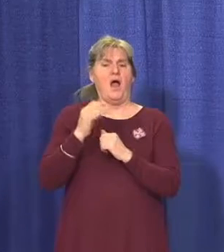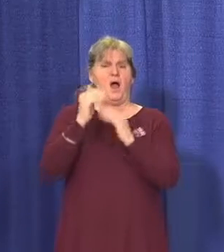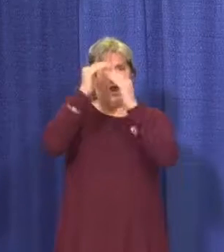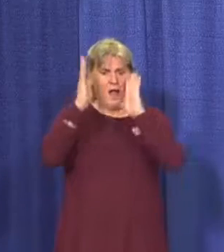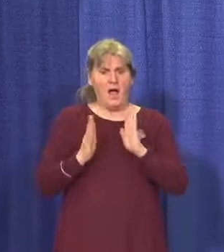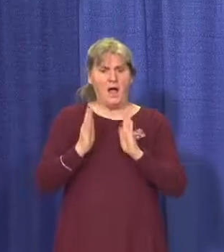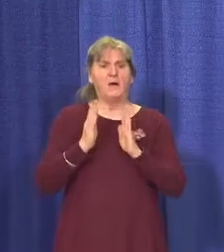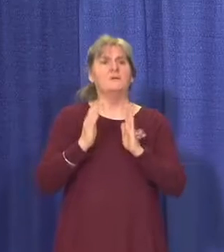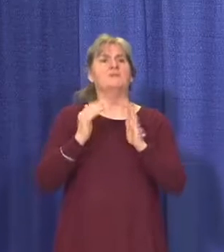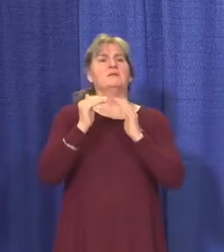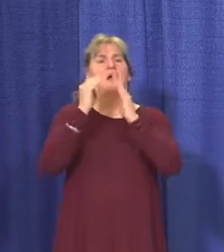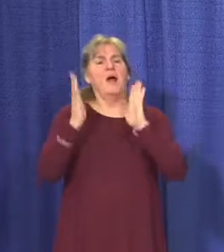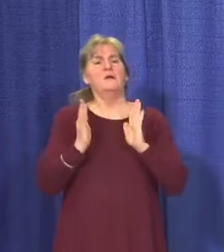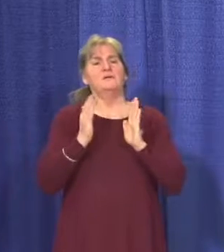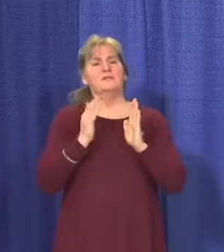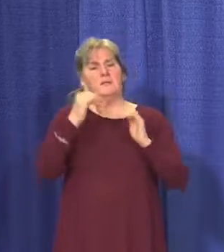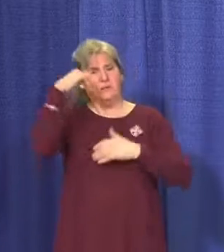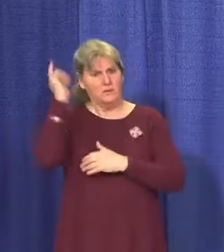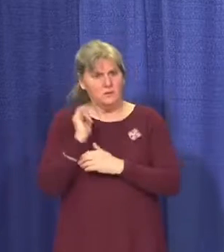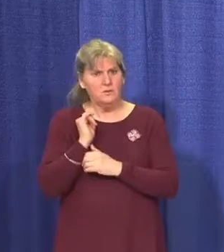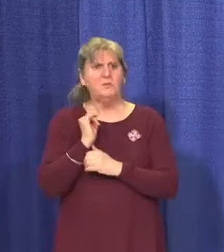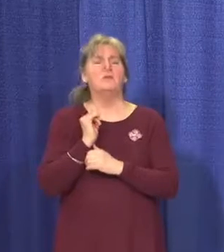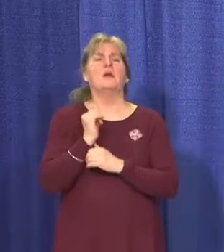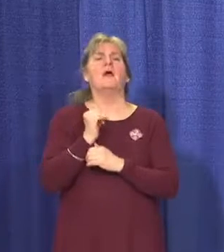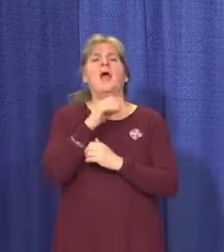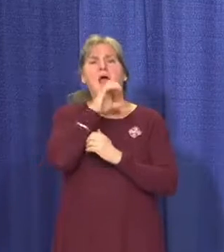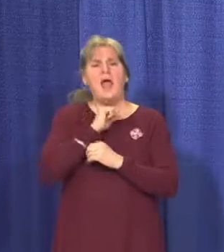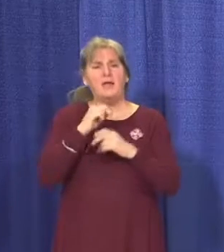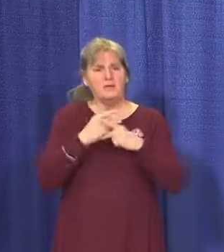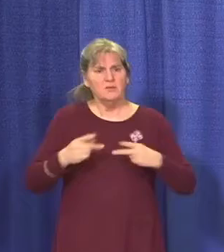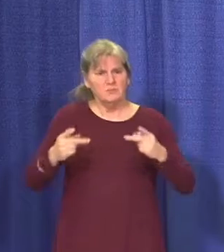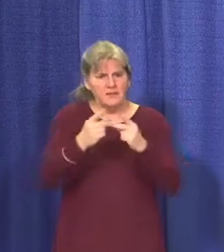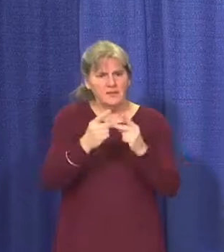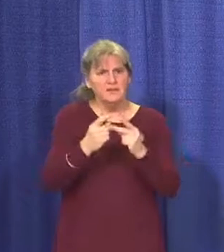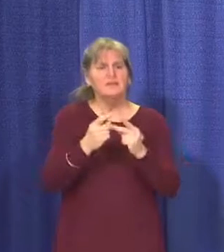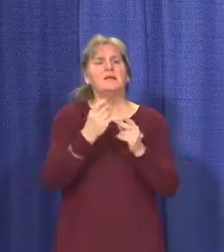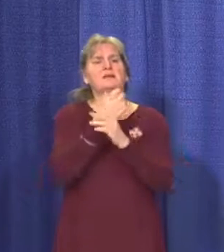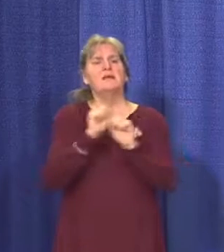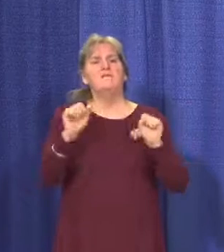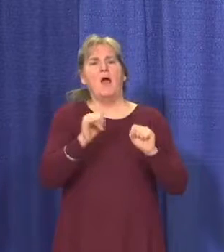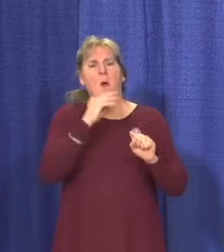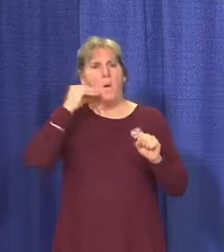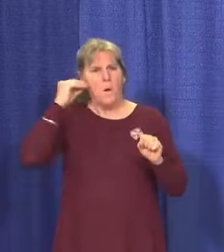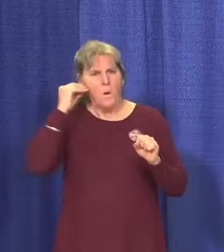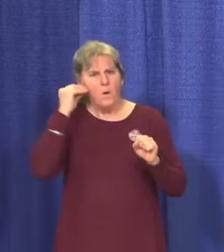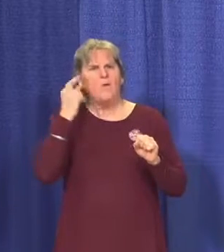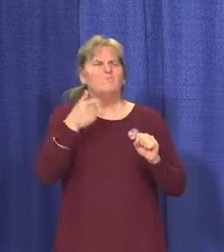action plan, the aging in place action plan, and the safe at home, to end and prevent